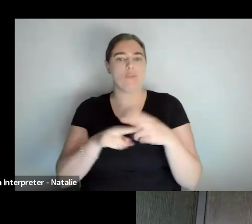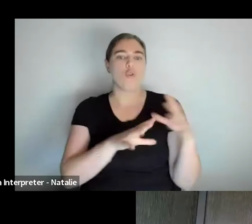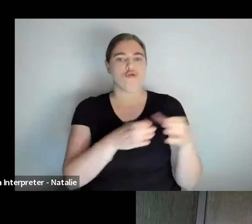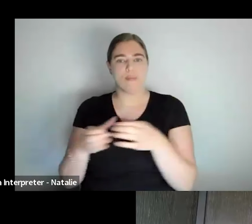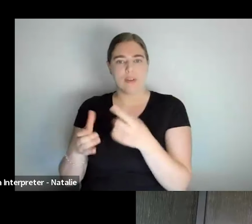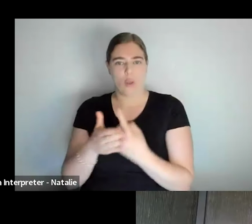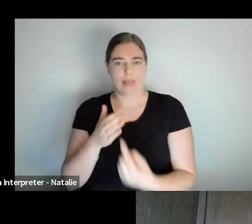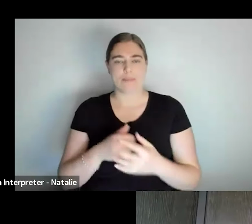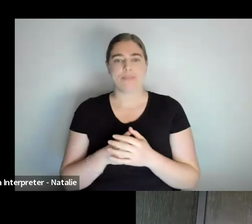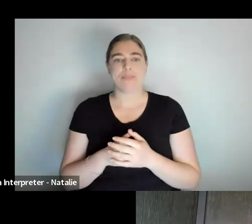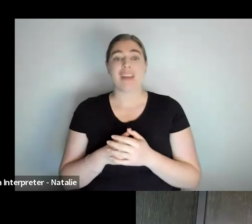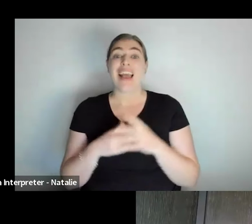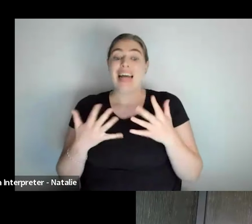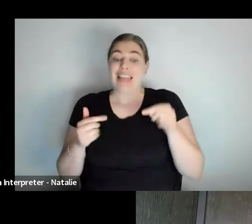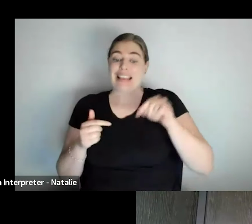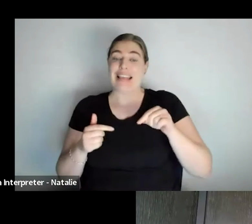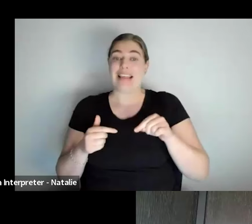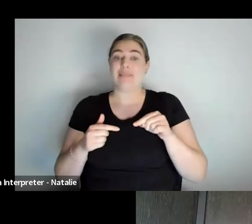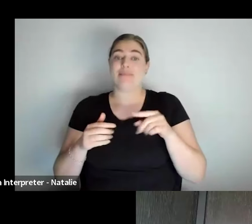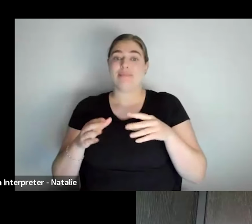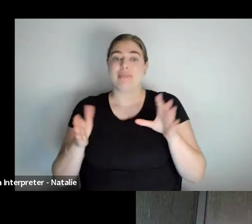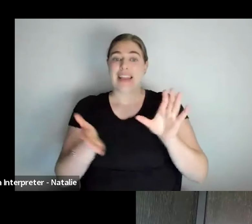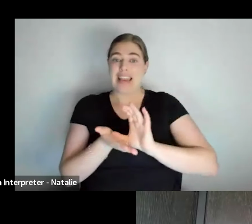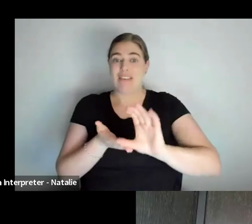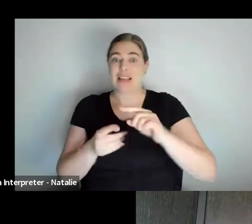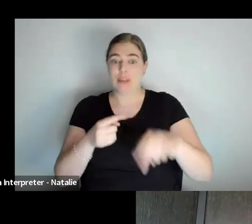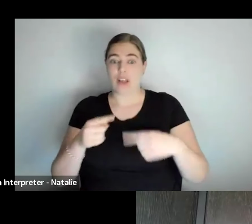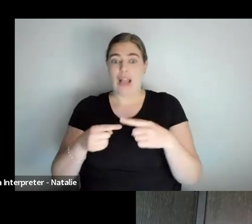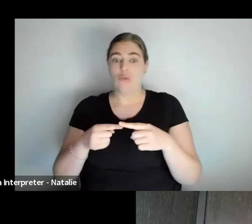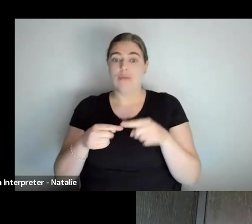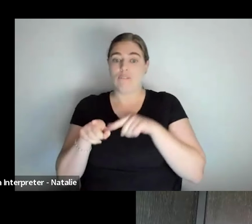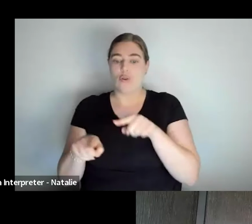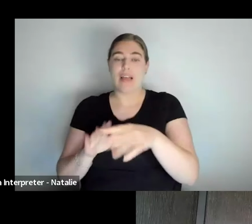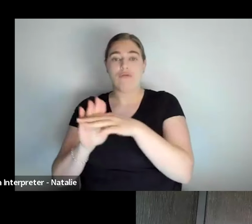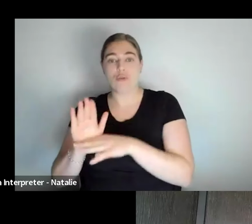comes back. We will see if we can see the genuine collaboration between organisations and individual